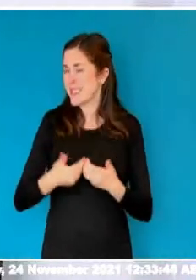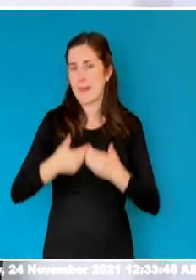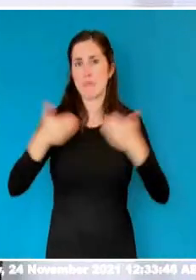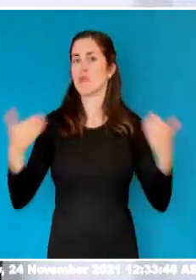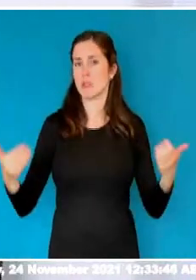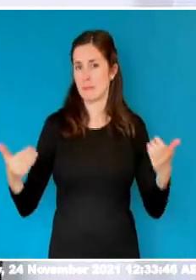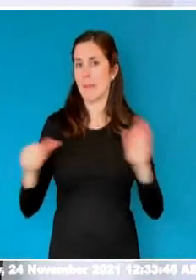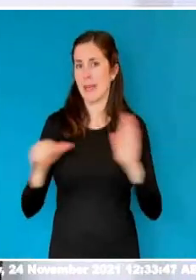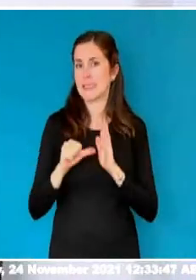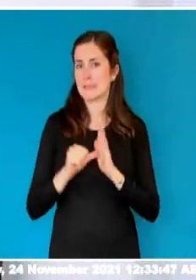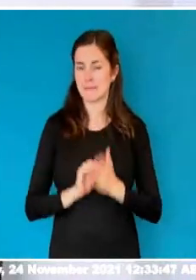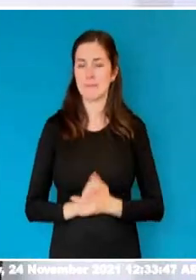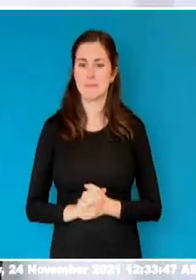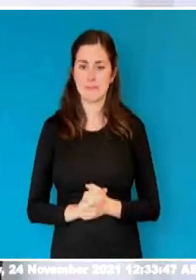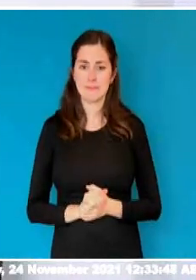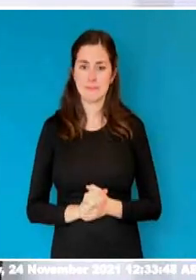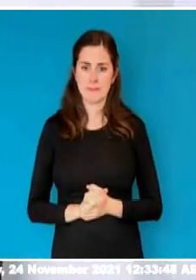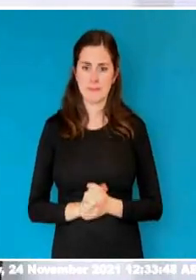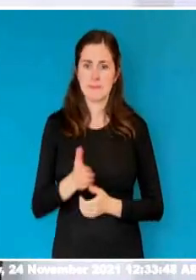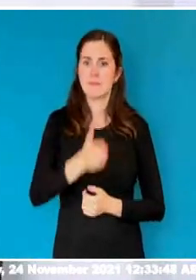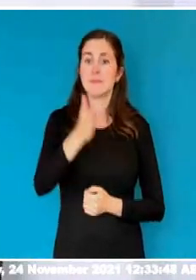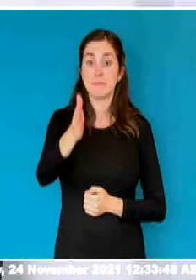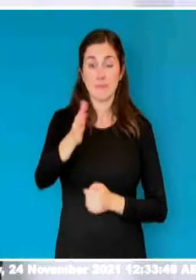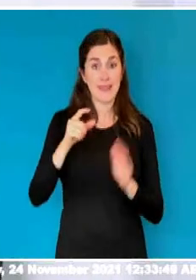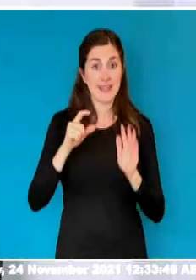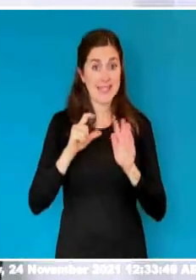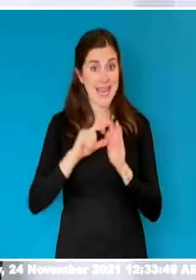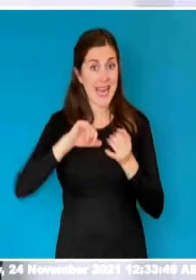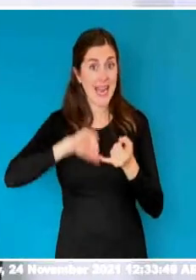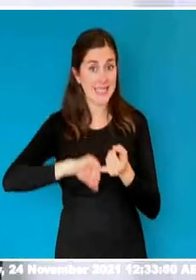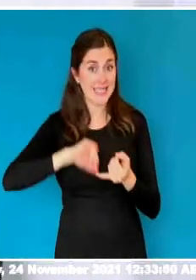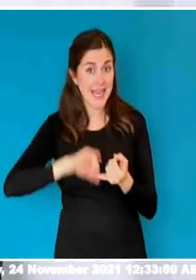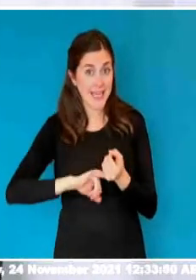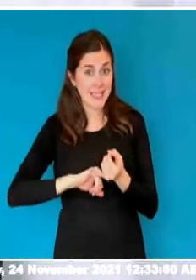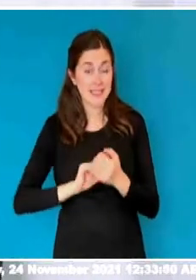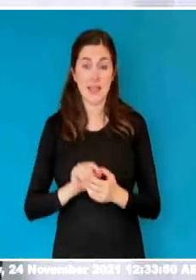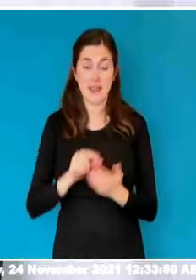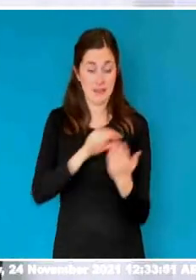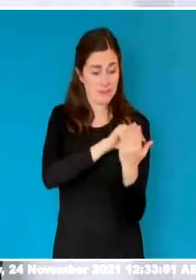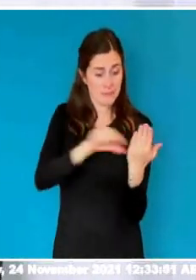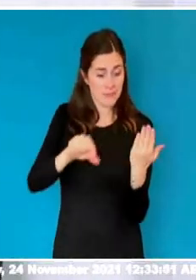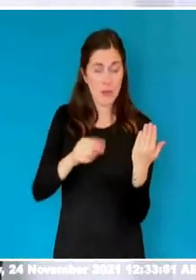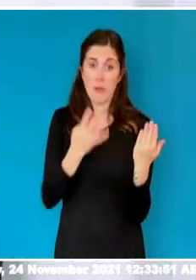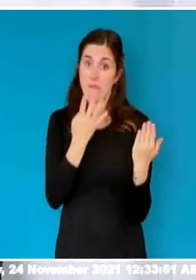Thank you. Mr Hudson, in your statement you say at paragraph 47 that there